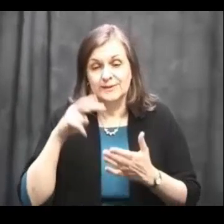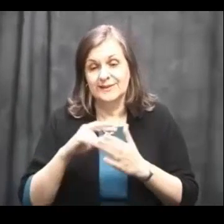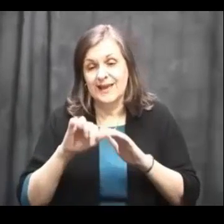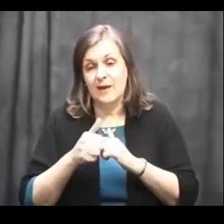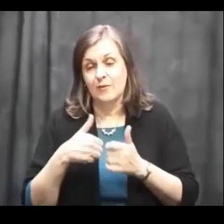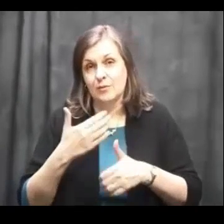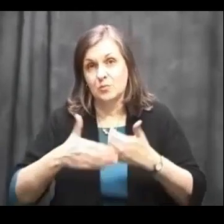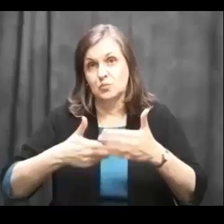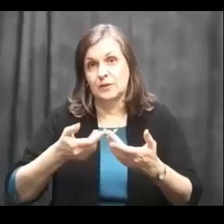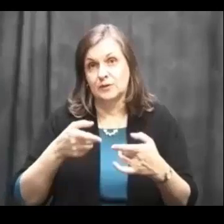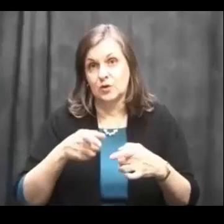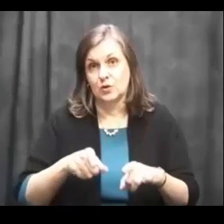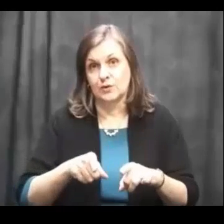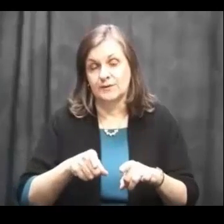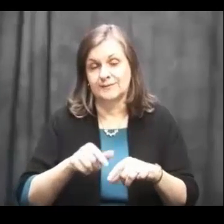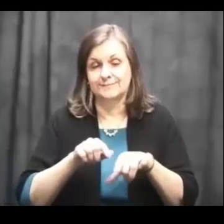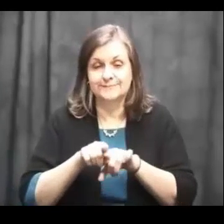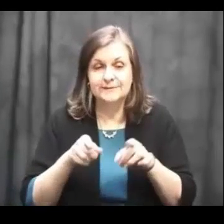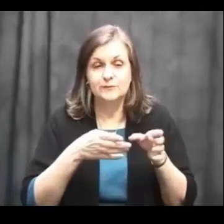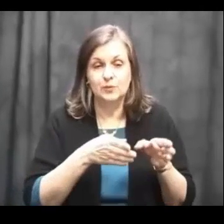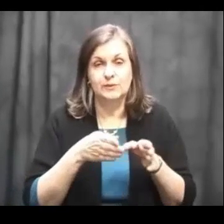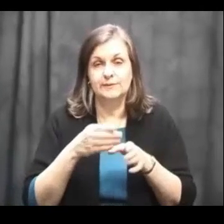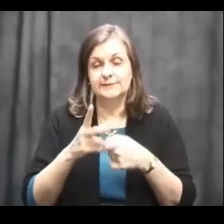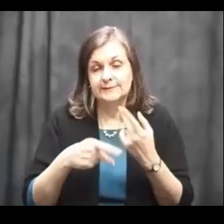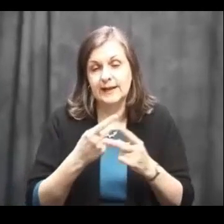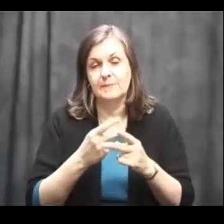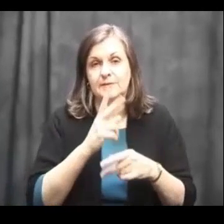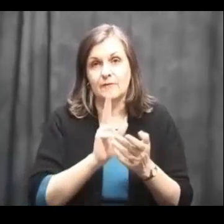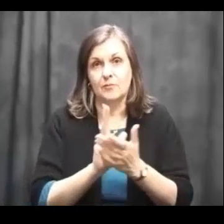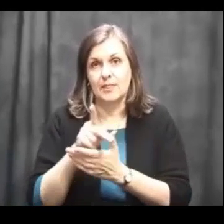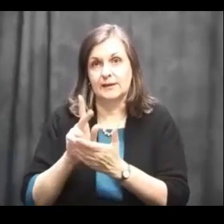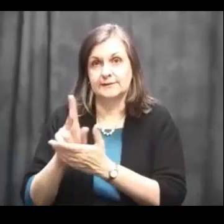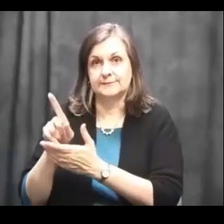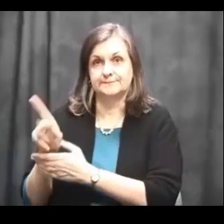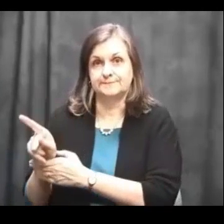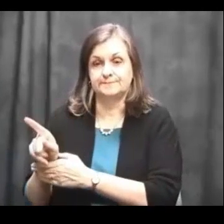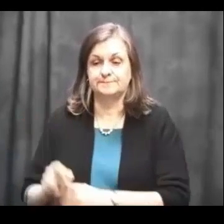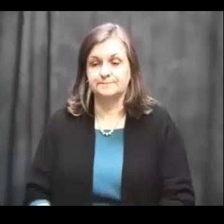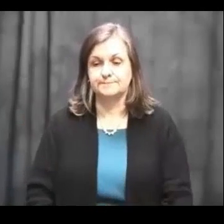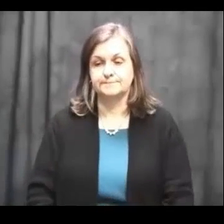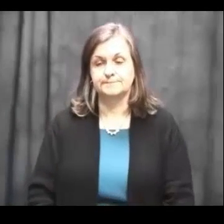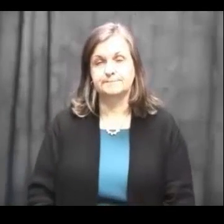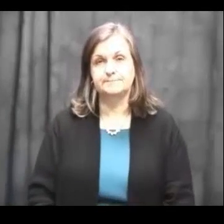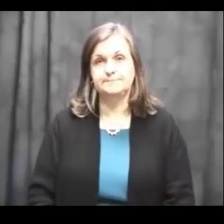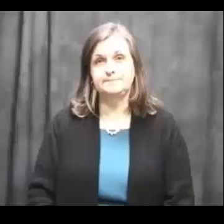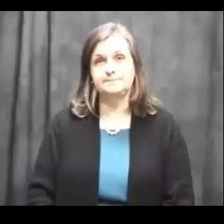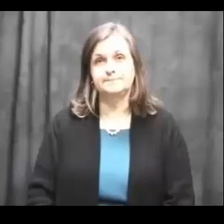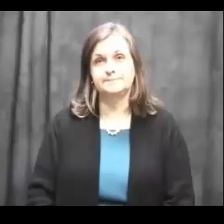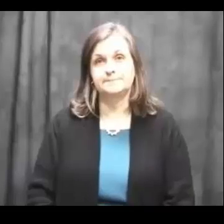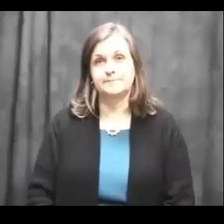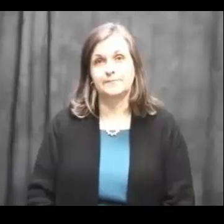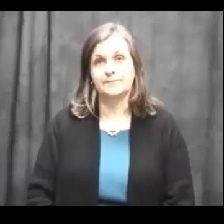we will look at how this process occurs in a couple of different types of plants